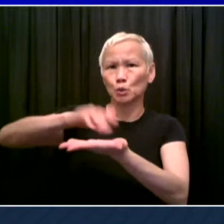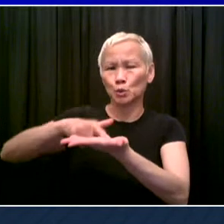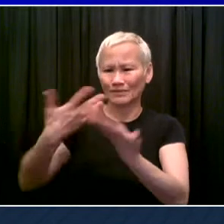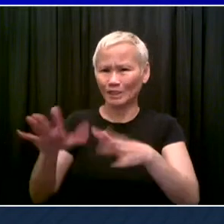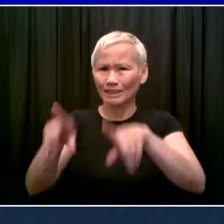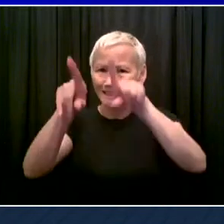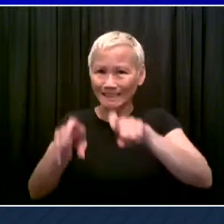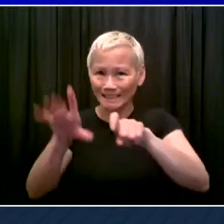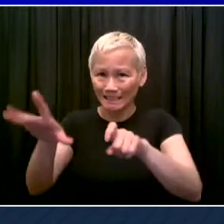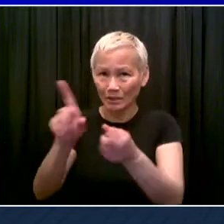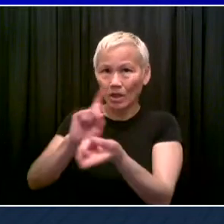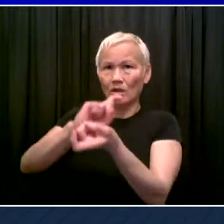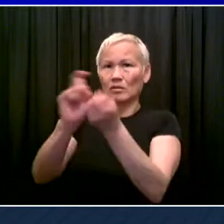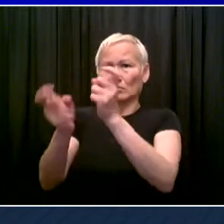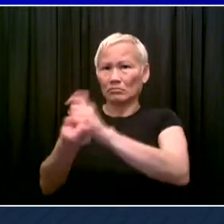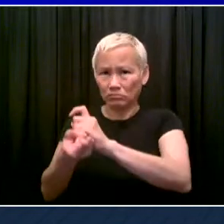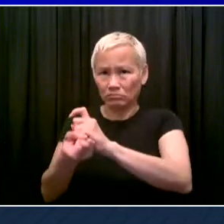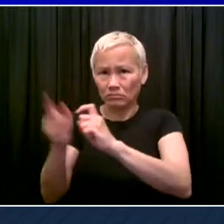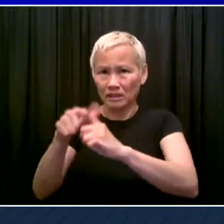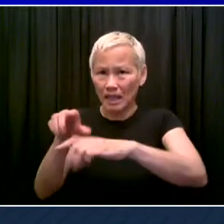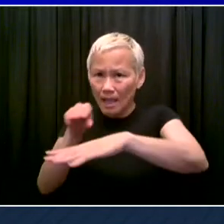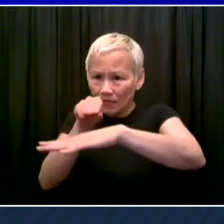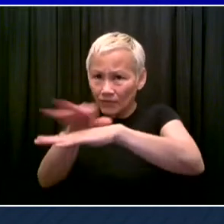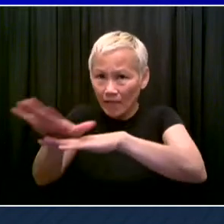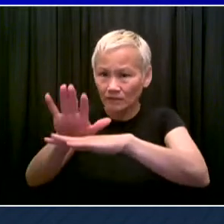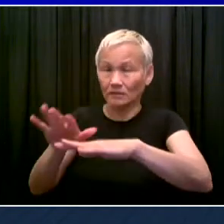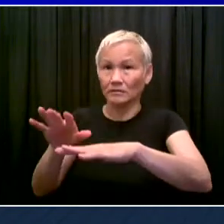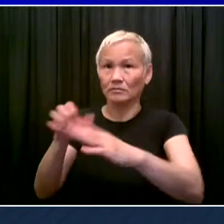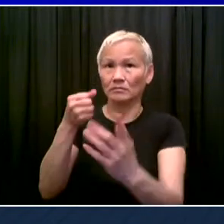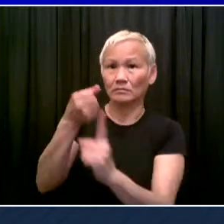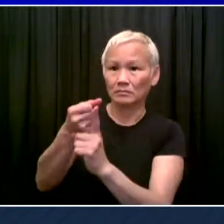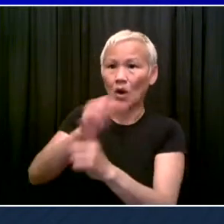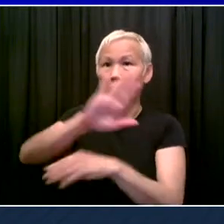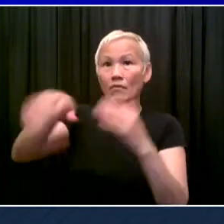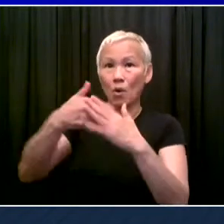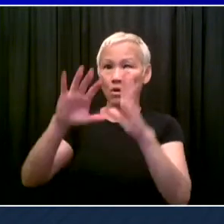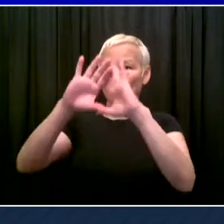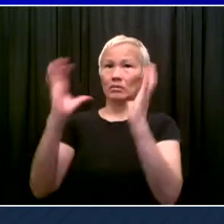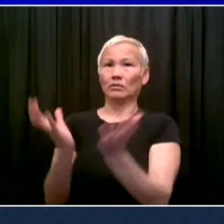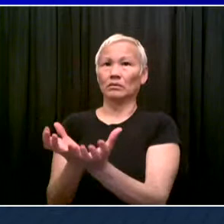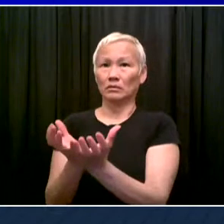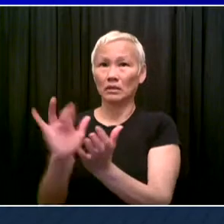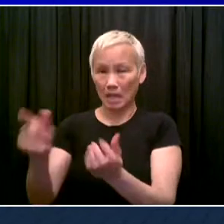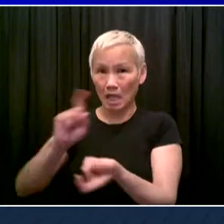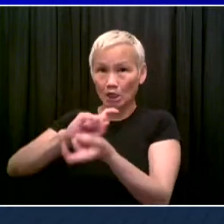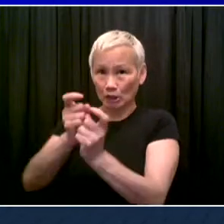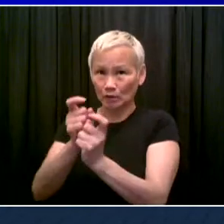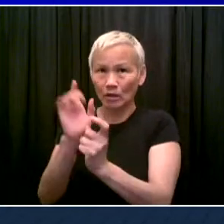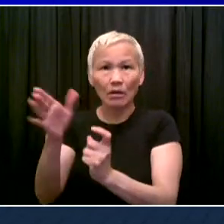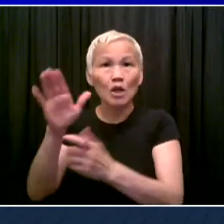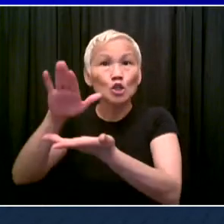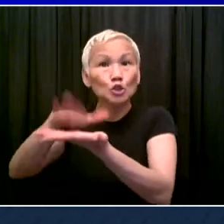HOSPITALIZATION RATE. BUT WE ARE SEEING DIFFERENT PERCENTAGES AN D BECAUSE E TH